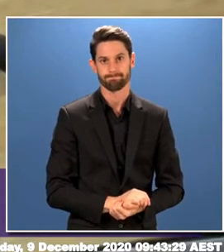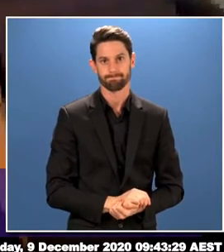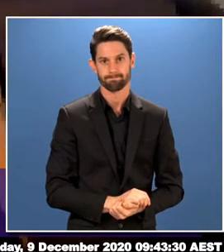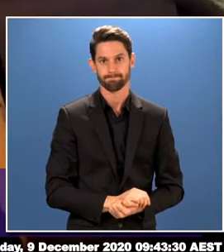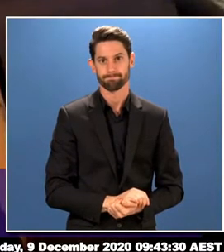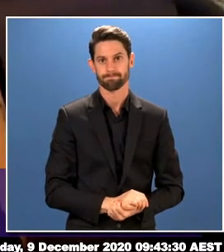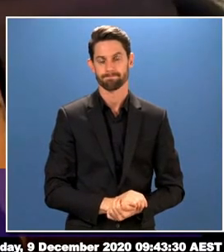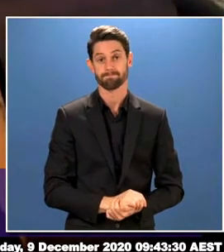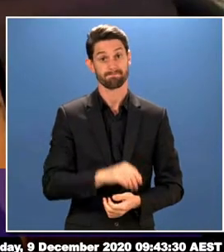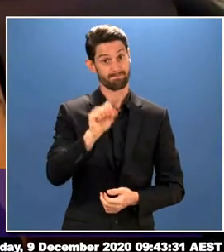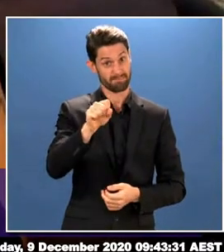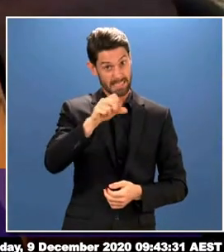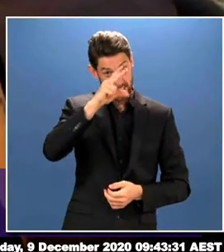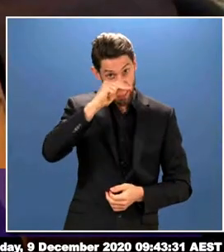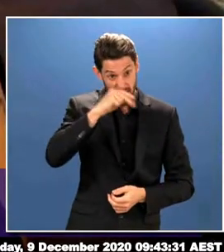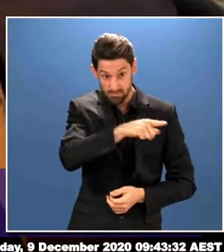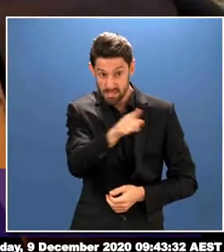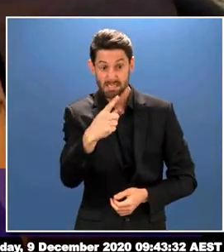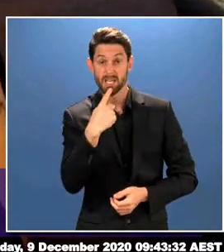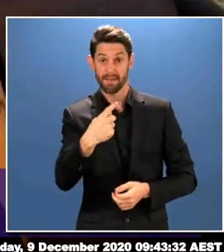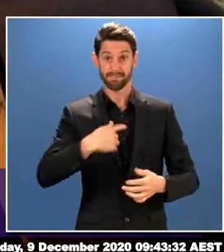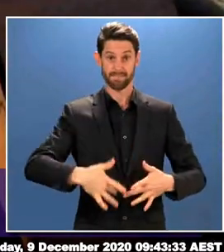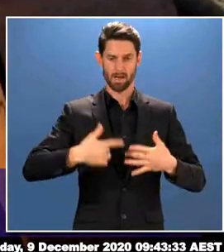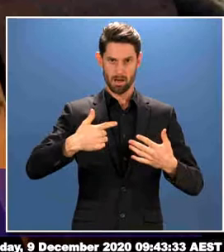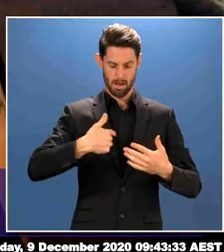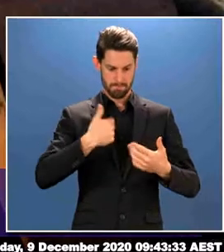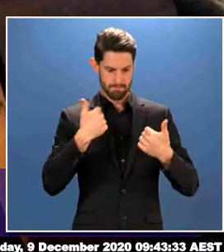them said that it brought them independence, it brought them new